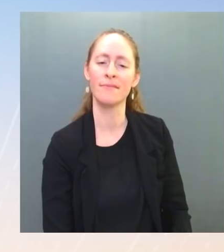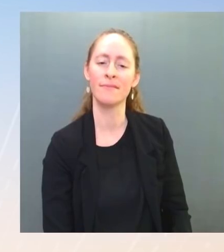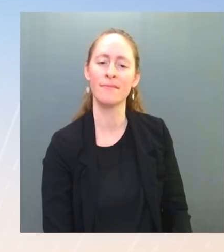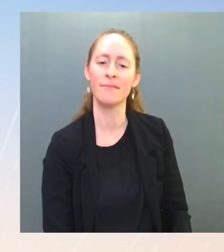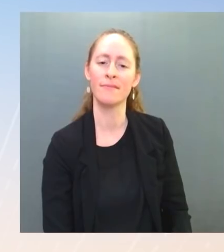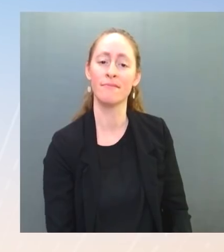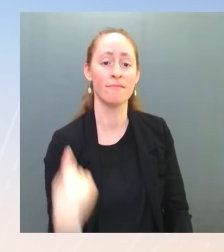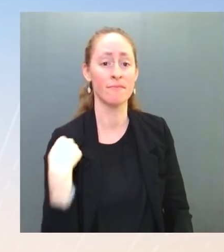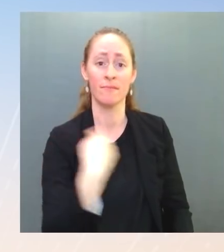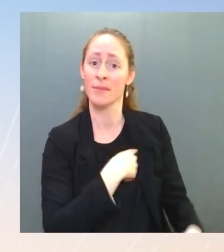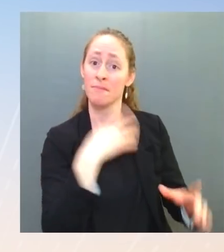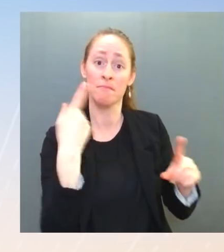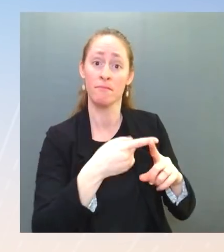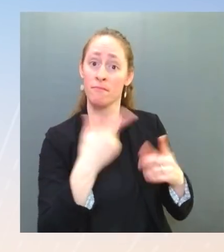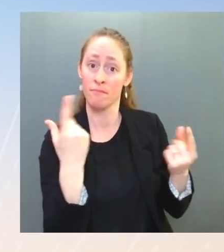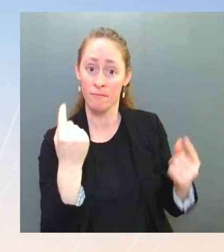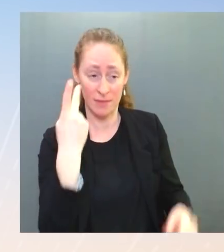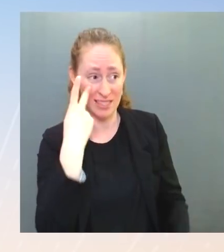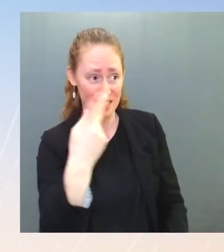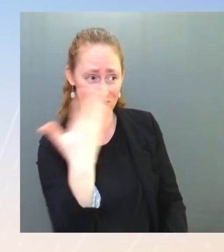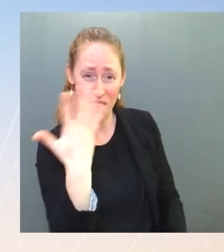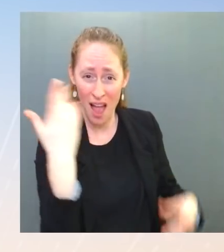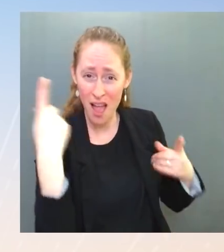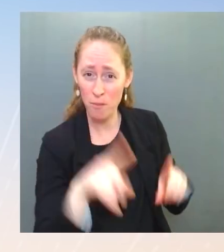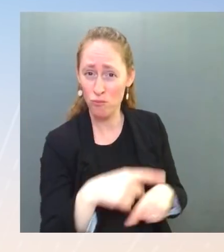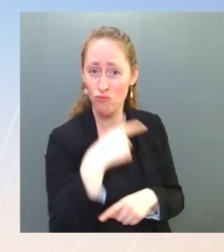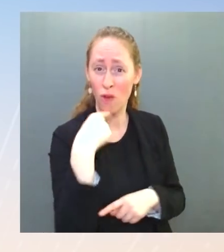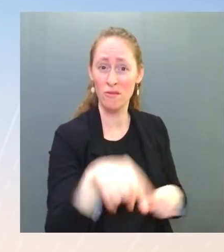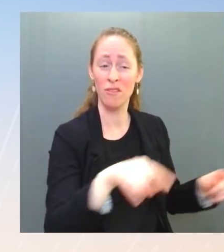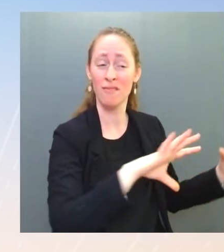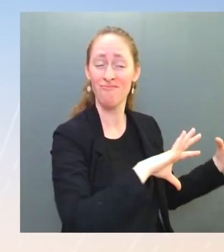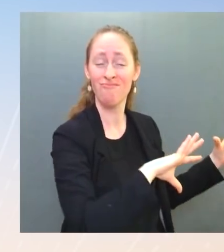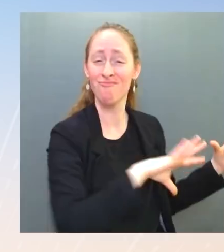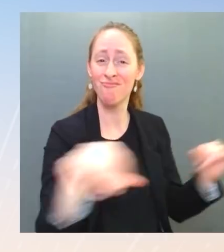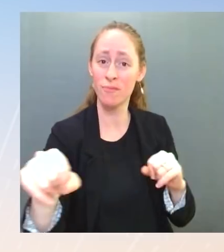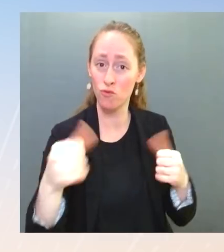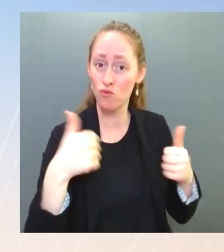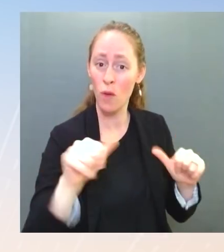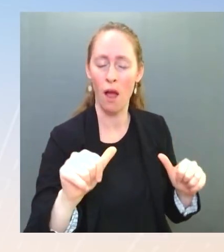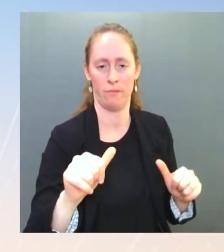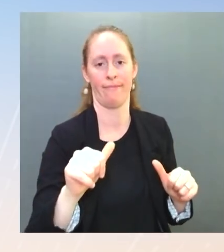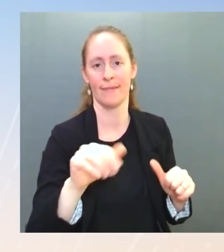is this is a general who was already responsible for overseeing atrocities in Syria,